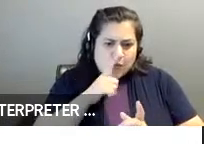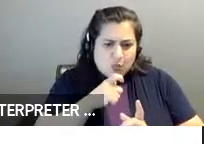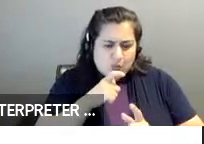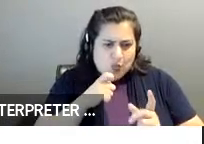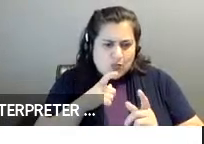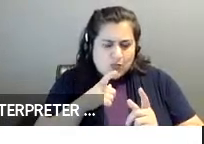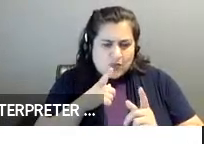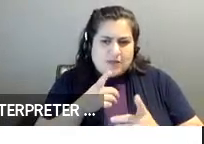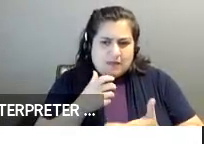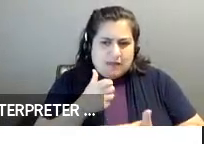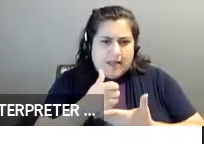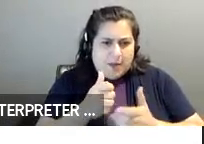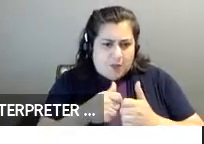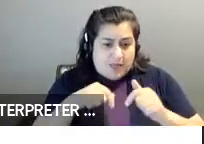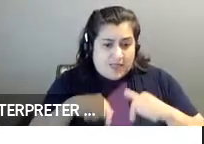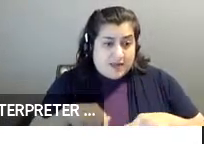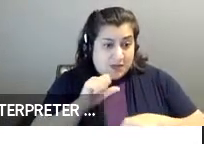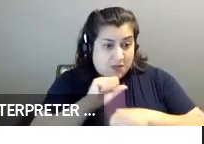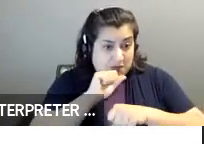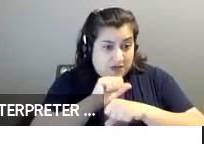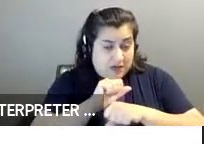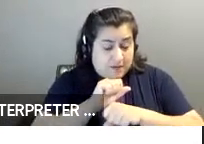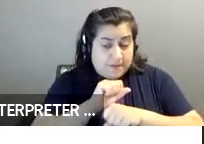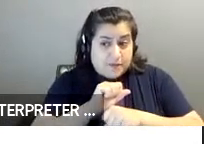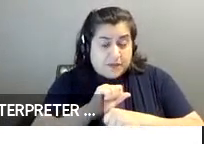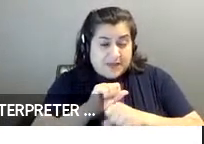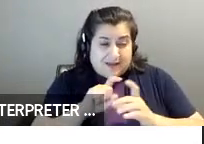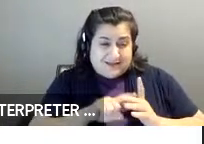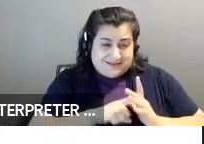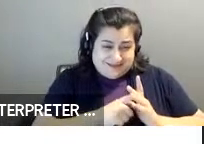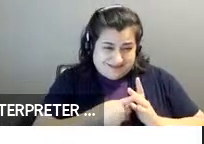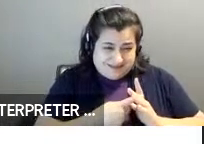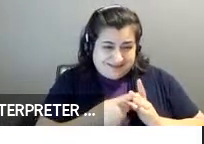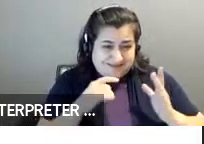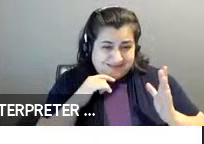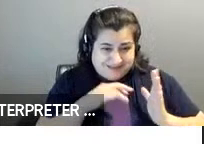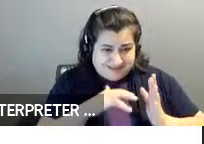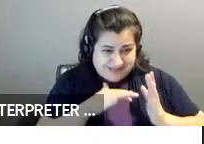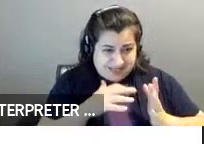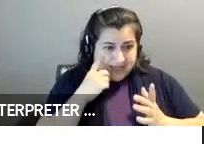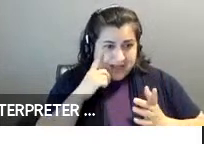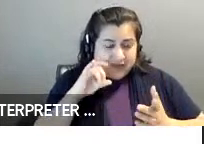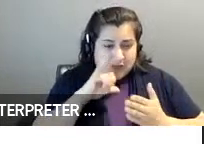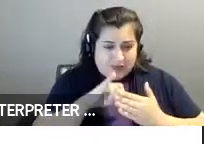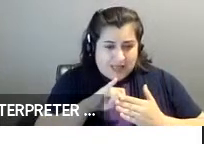The original study for the Anthropometry of Wheeled Mobility project was funded both by